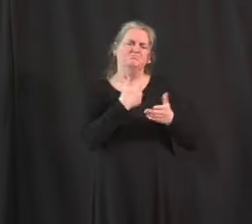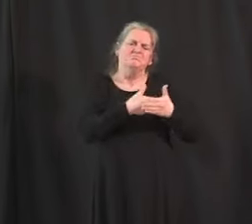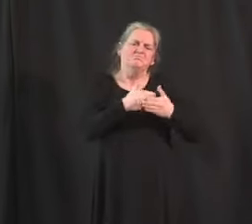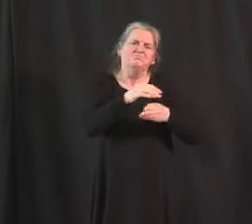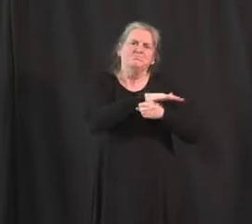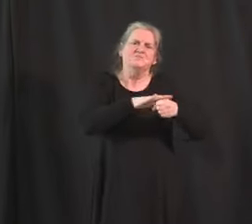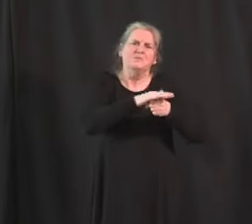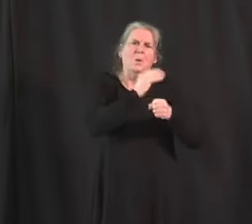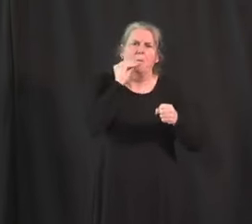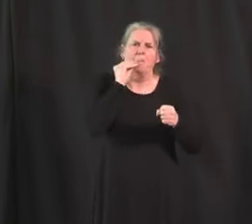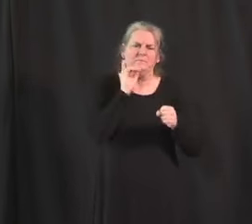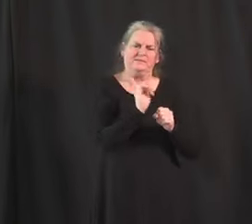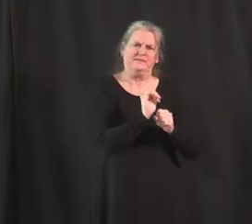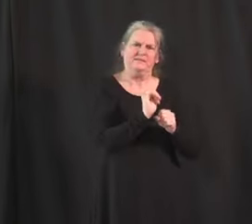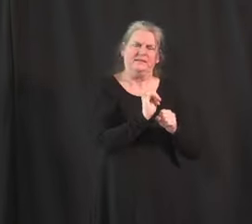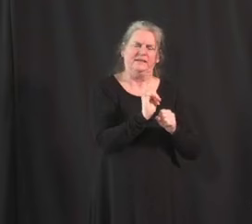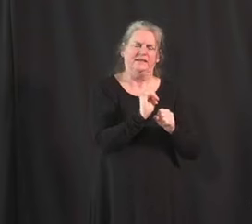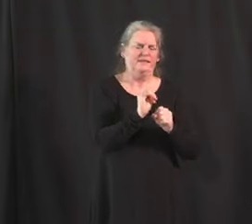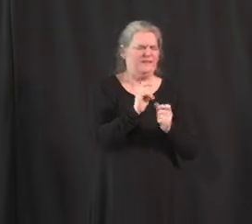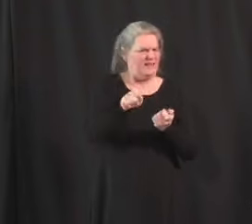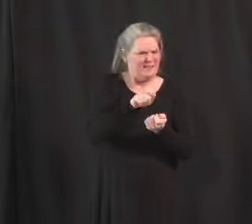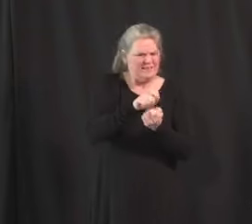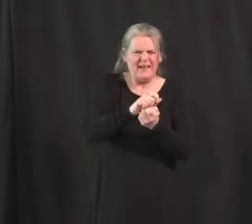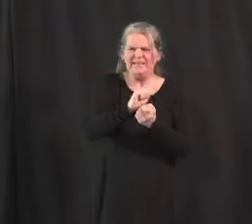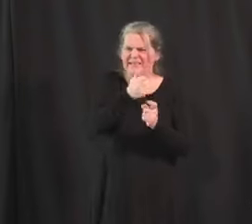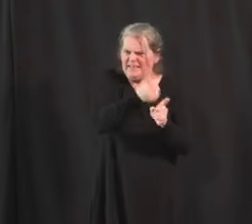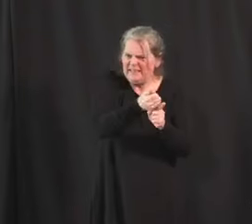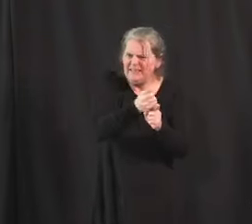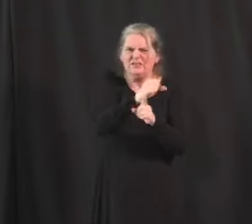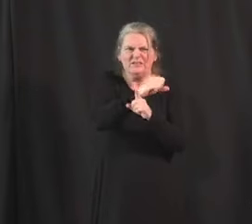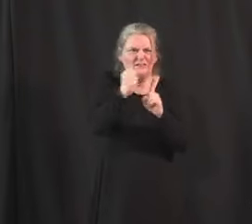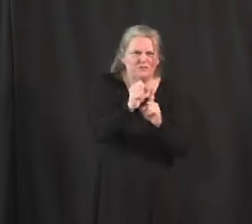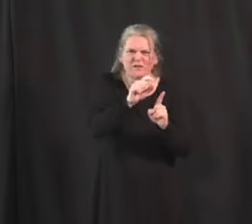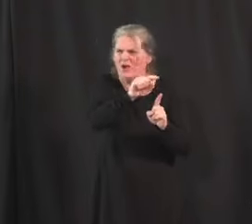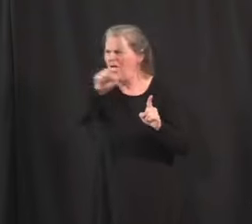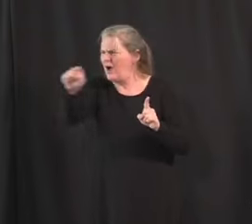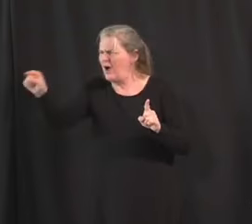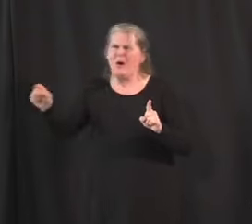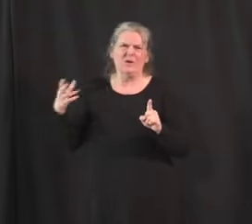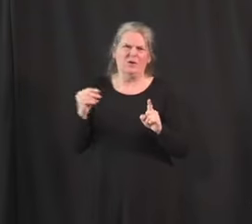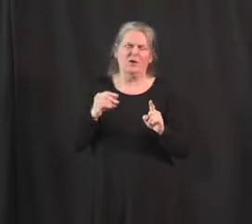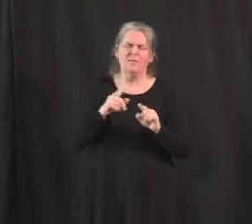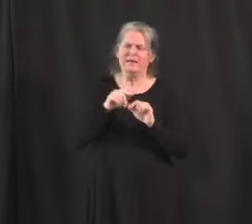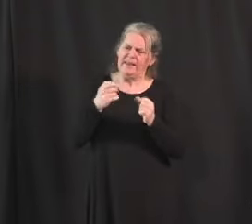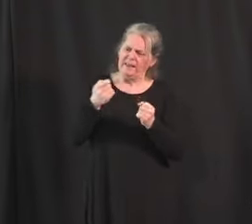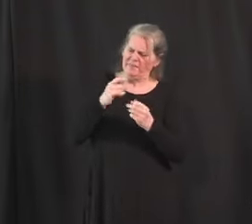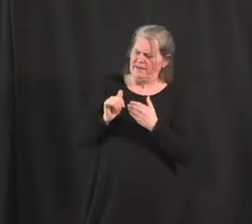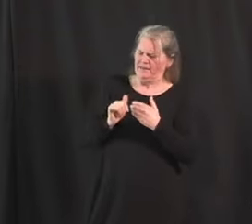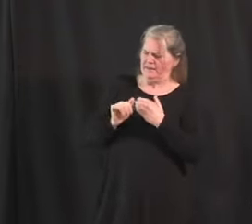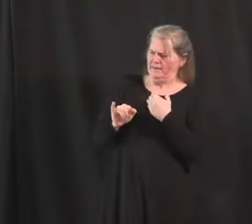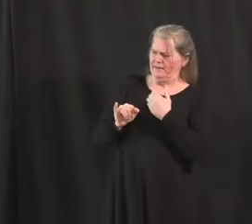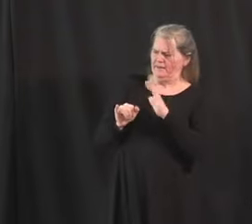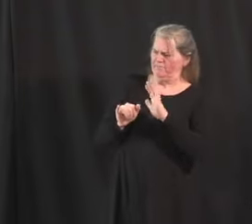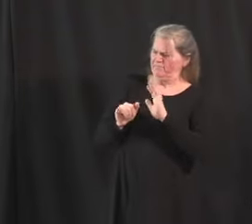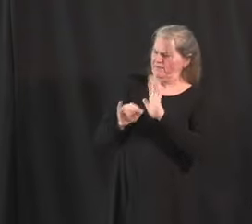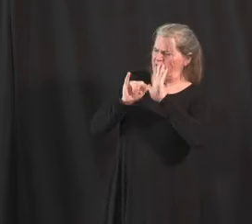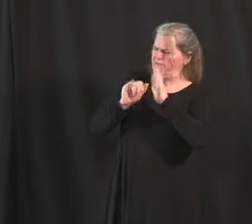I THINK WE'LL ALL GET BETTER AT JUDGING WHICH EVENTS CARRY TOO MUCH RISK AT THIS POINT TO CONTINUE. FOR EXAMPLE, A DINNER PARTY IS